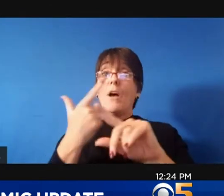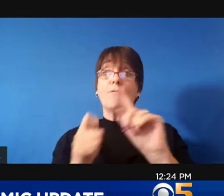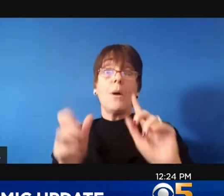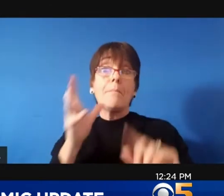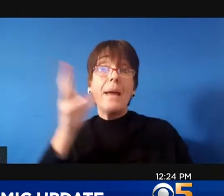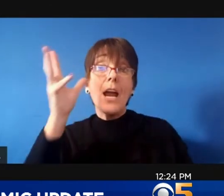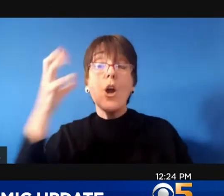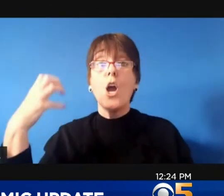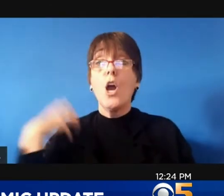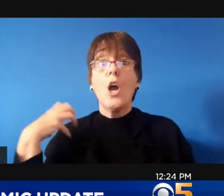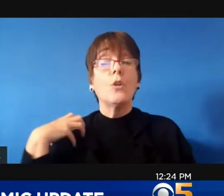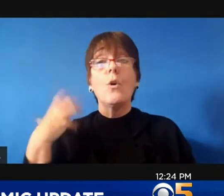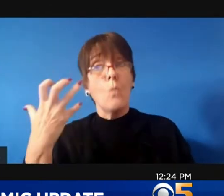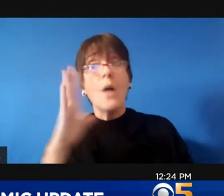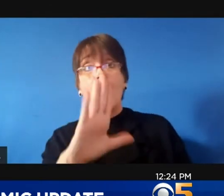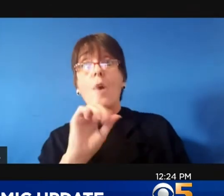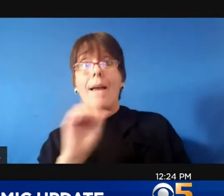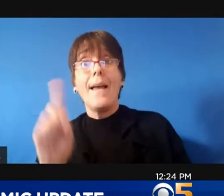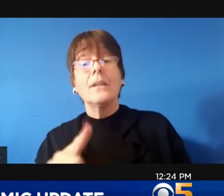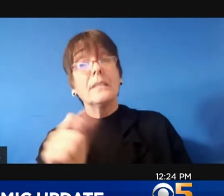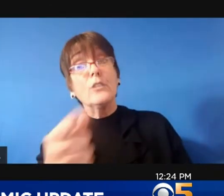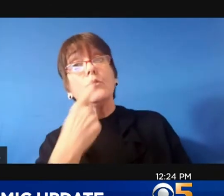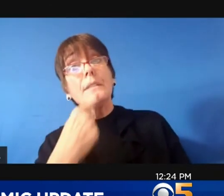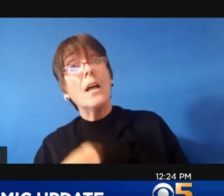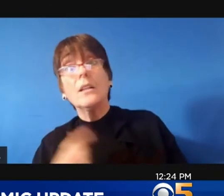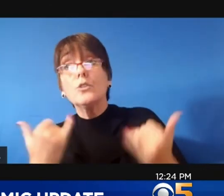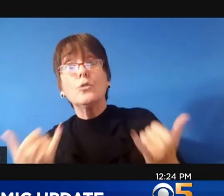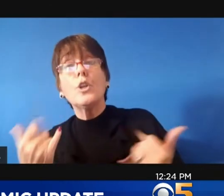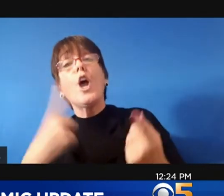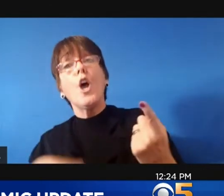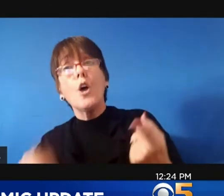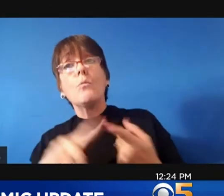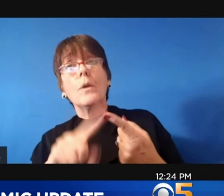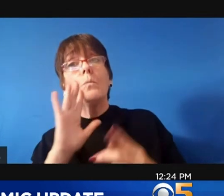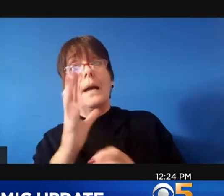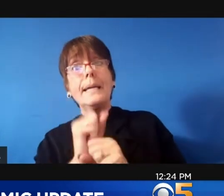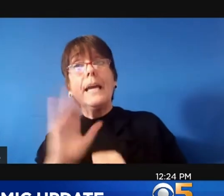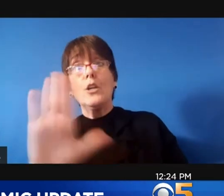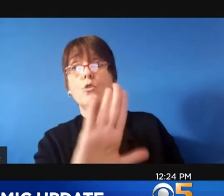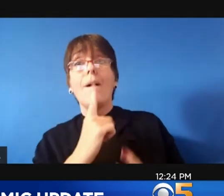THREE WEEKS AGO AGO YOU SAID GUIDANCE WAS COMING. WE HAVE BEEN OVERWHELMED WITH E-